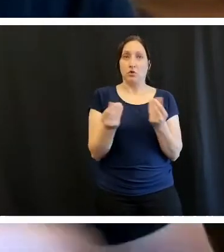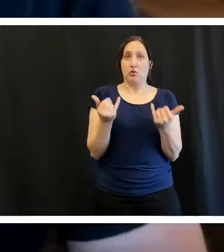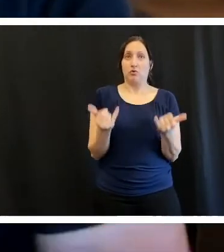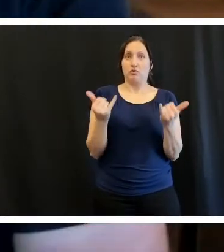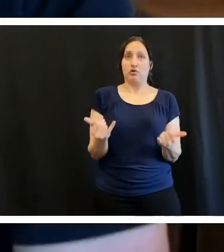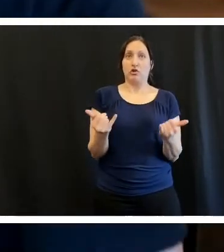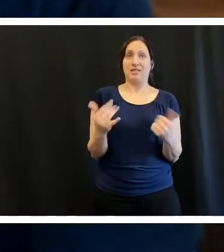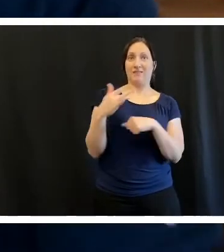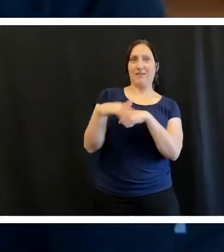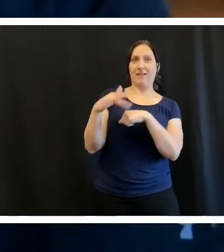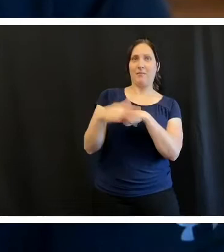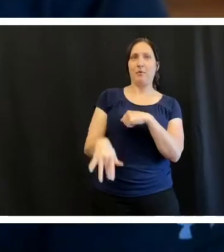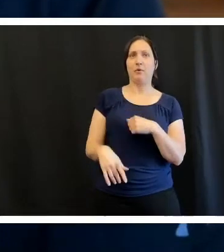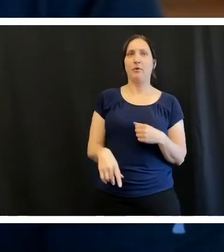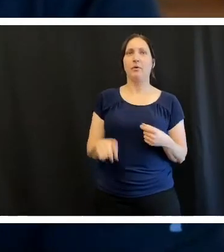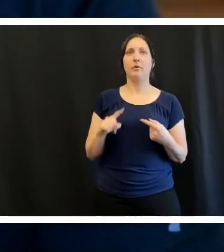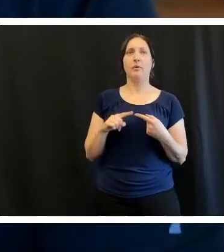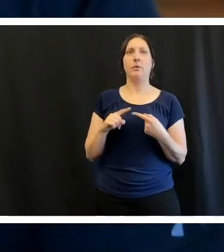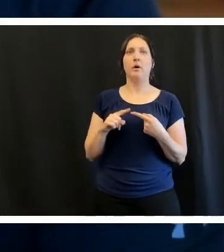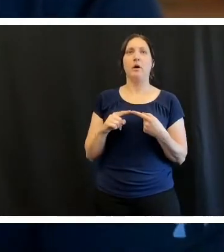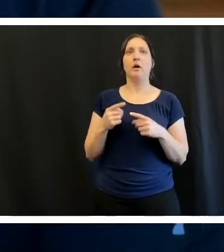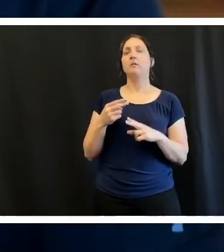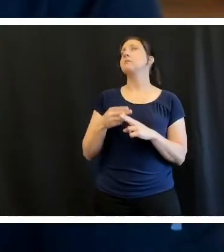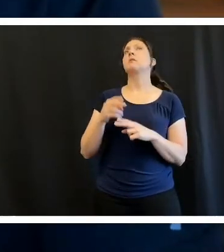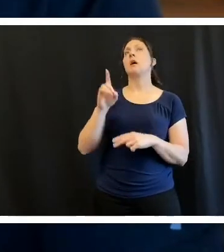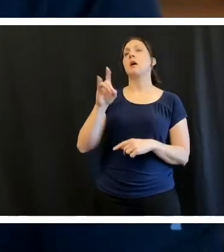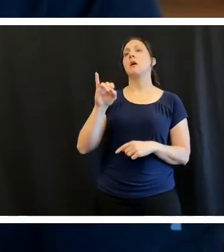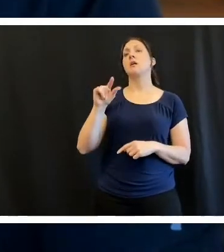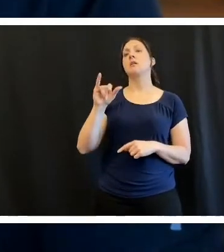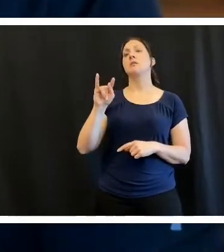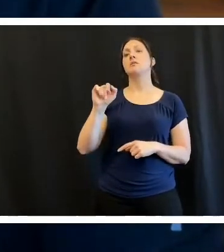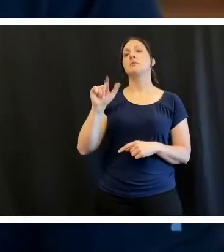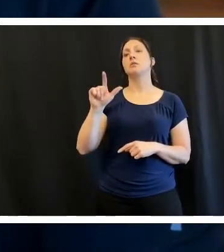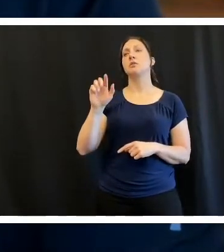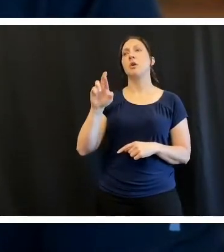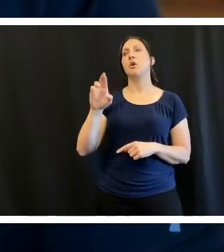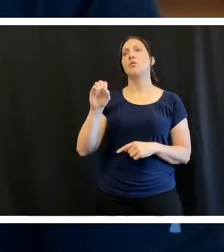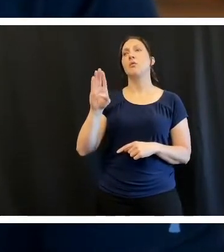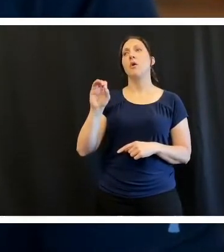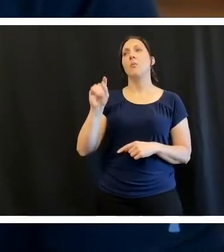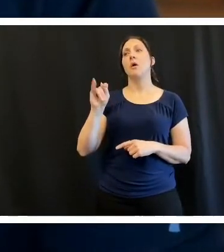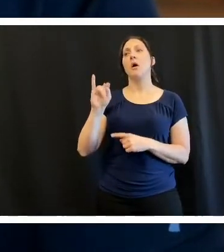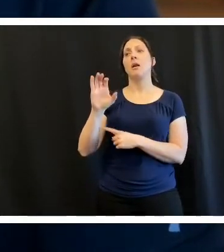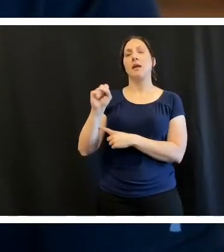One of the first ones is in digital robotics. So, this is a virtual simulator